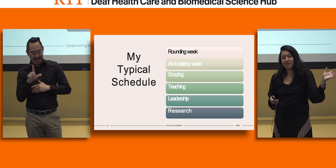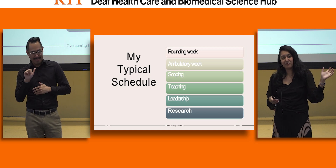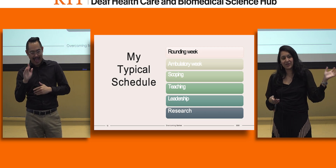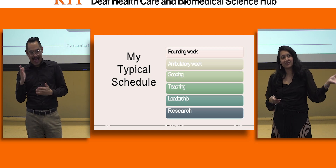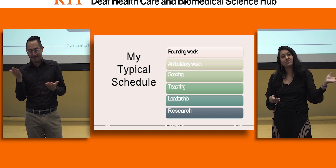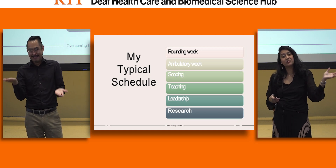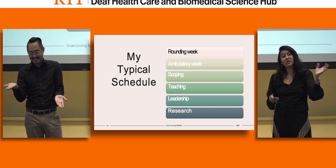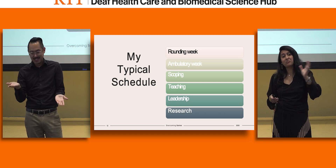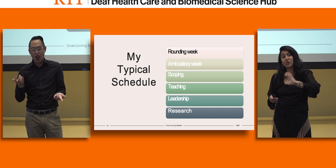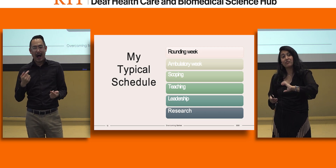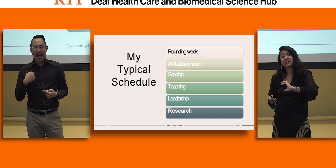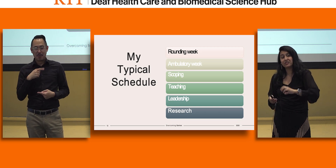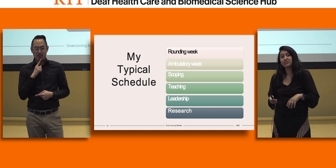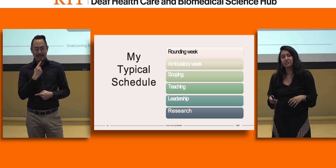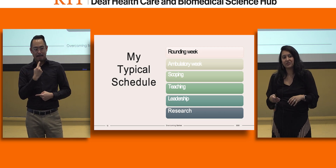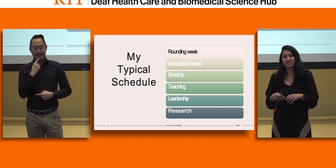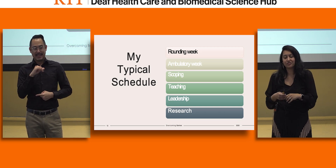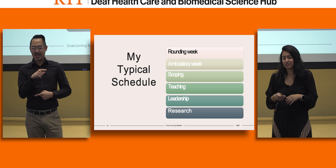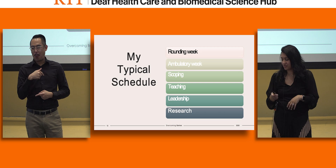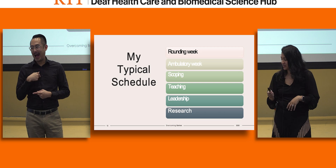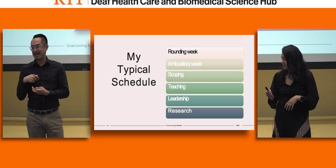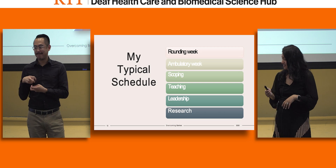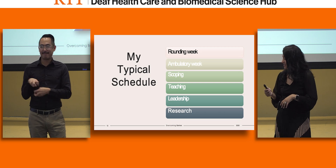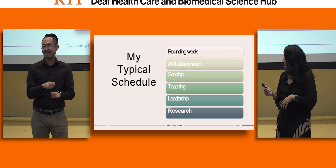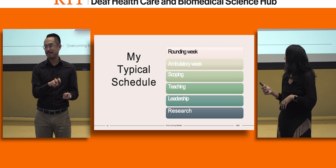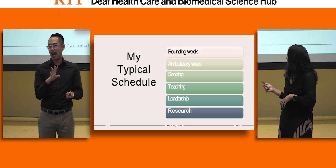but doing more of a clinical research twist.